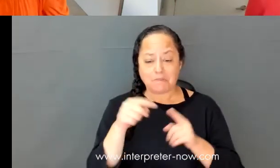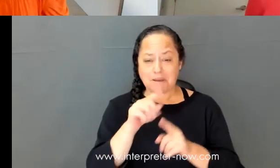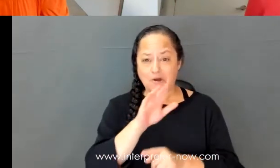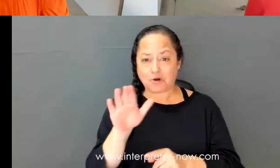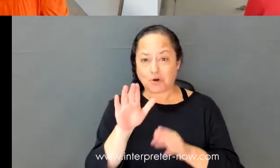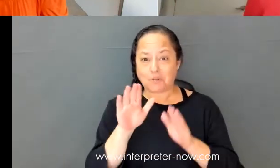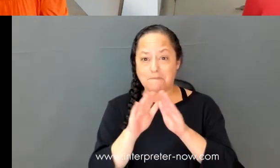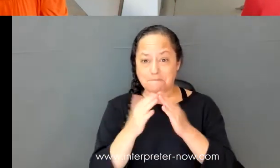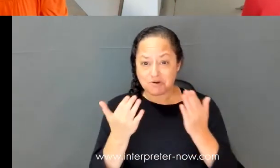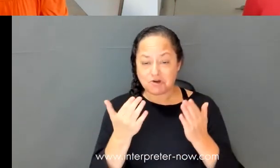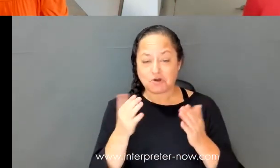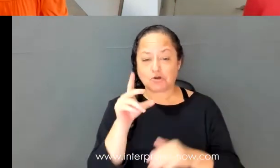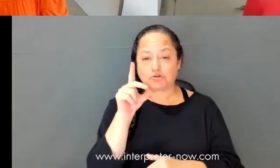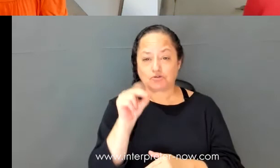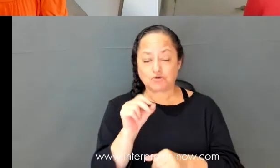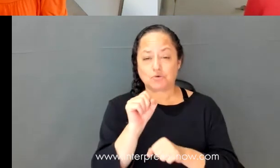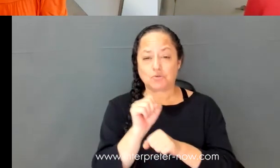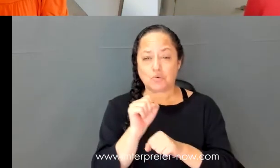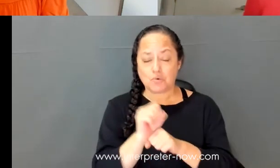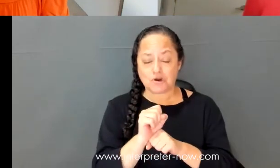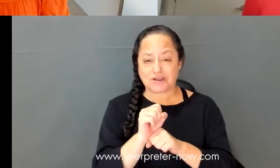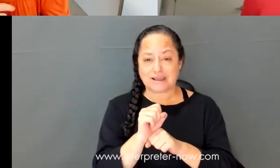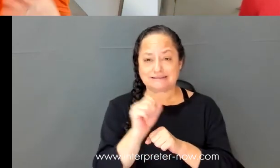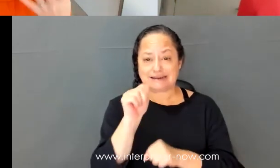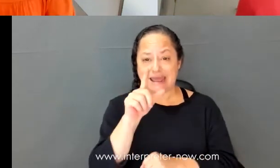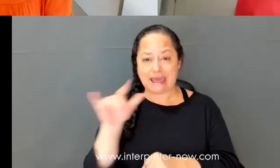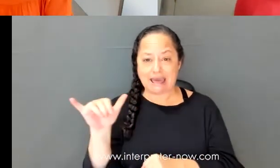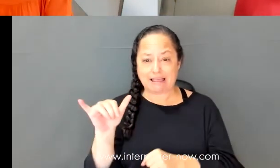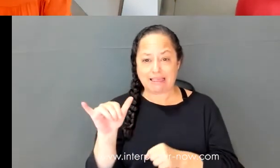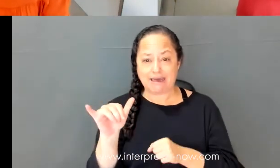Do the work as an ally to amplify. Melinda, thank you so much.